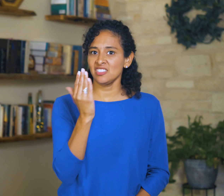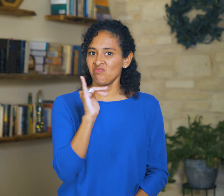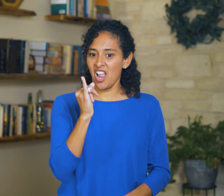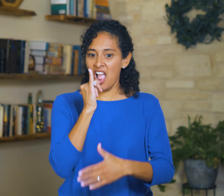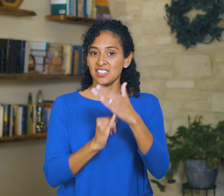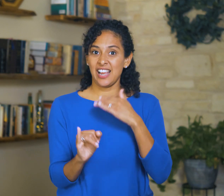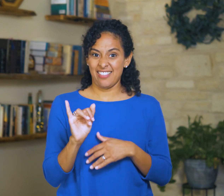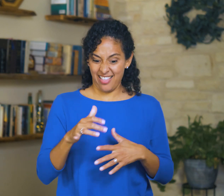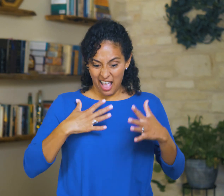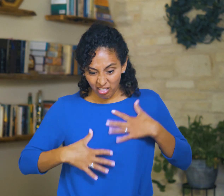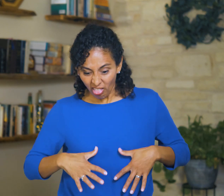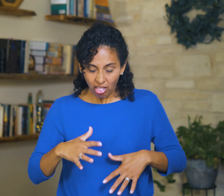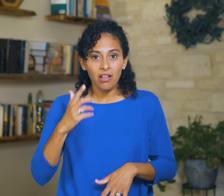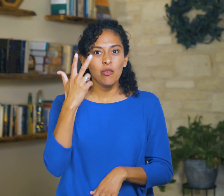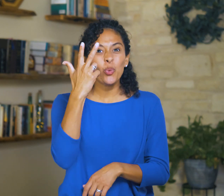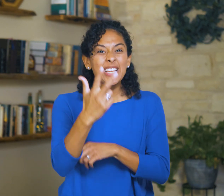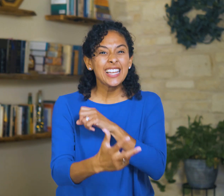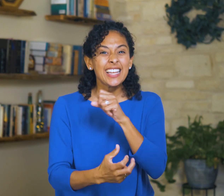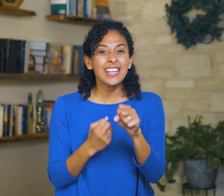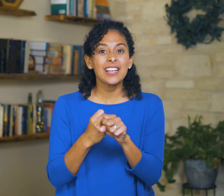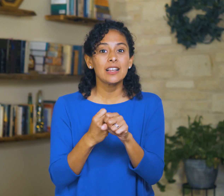Apparently Isaiah does this for 3 years—